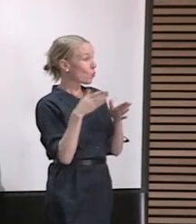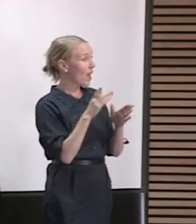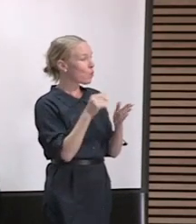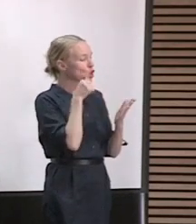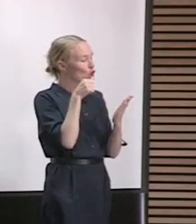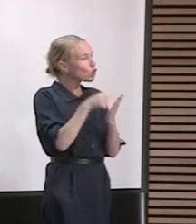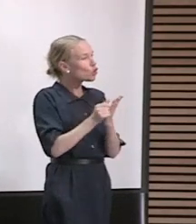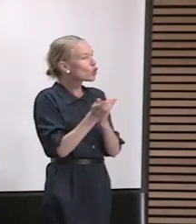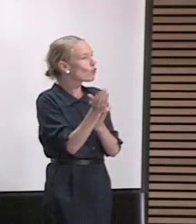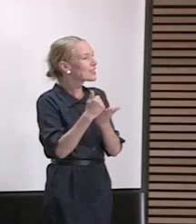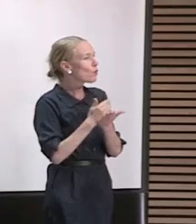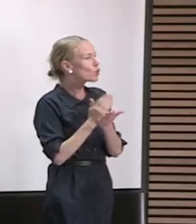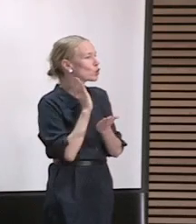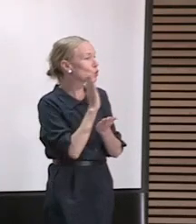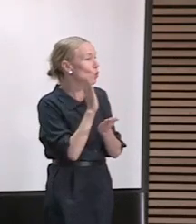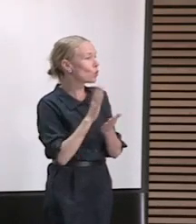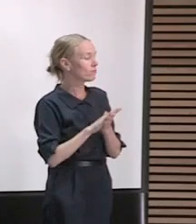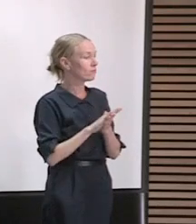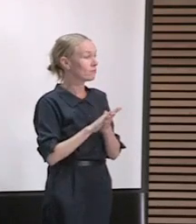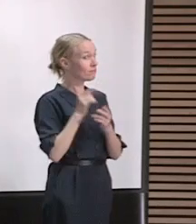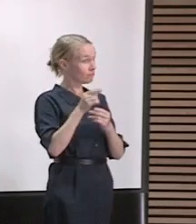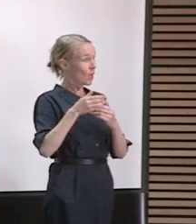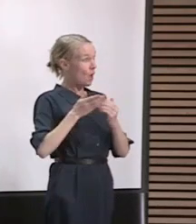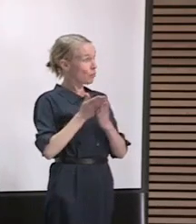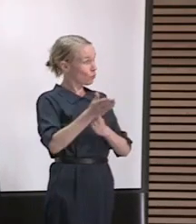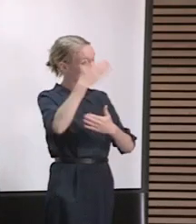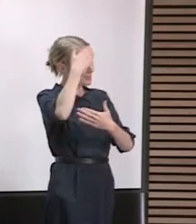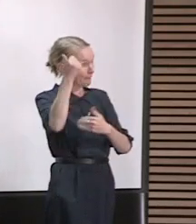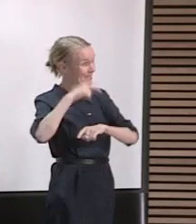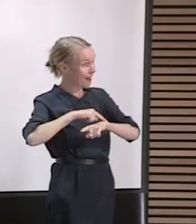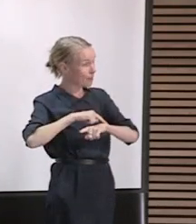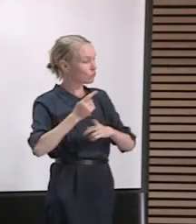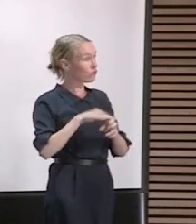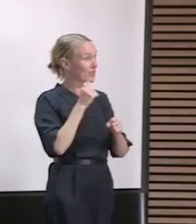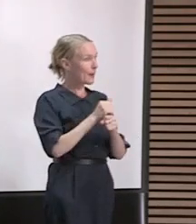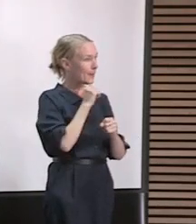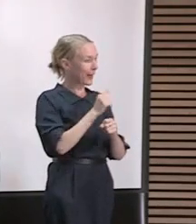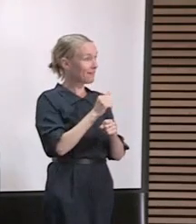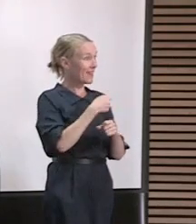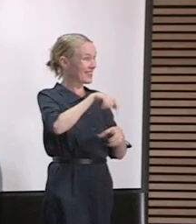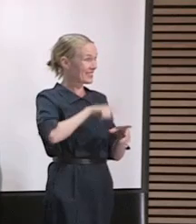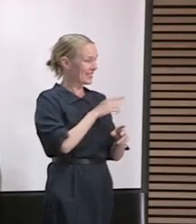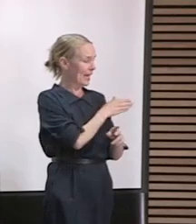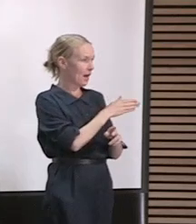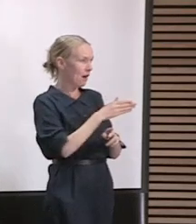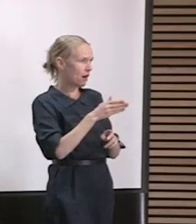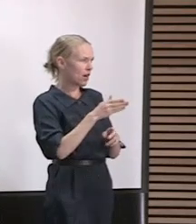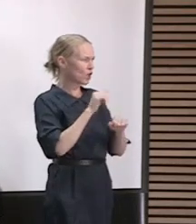dates for students. Takura do offer a summer school for those who end up being a few